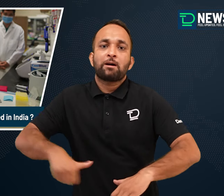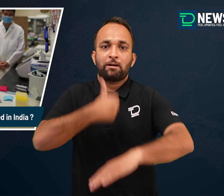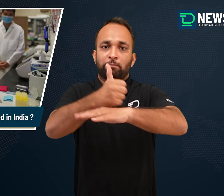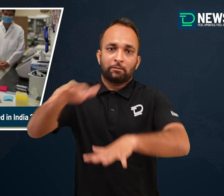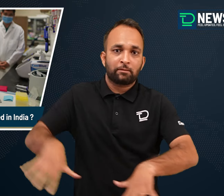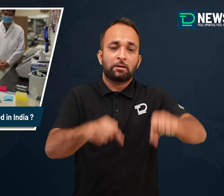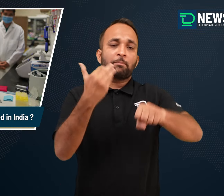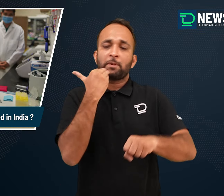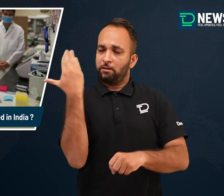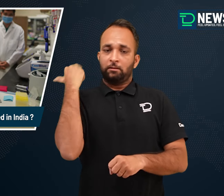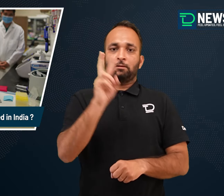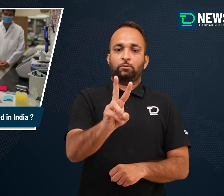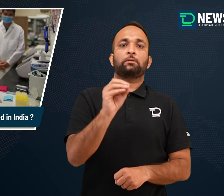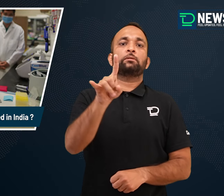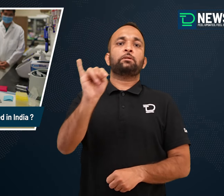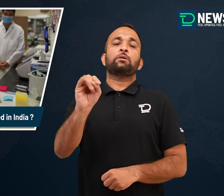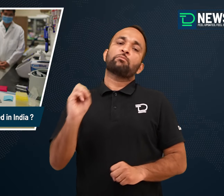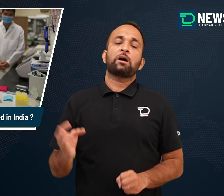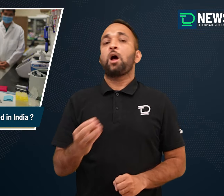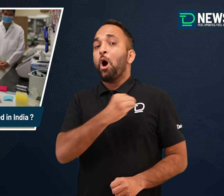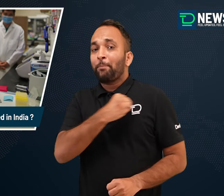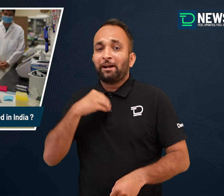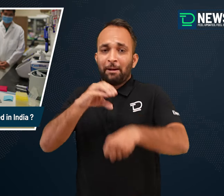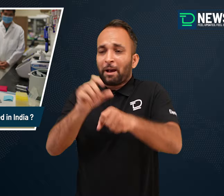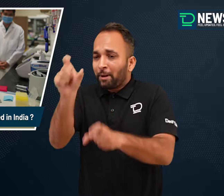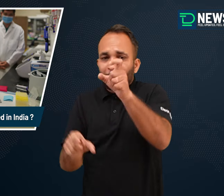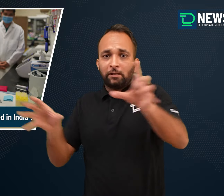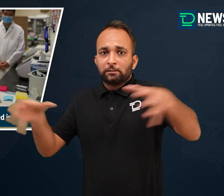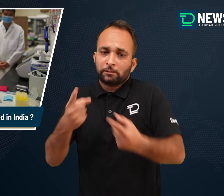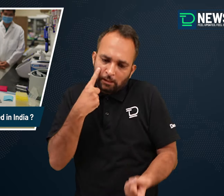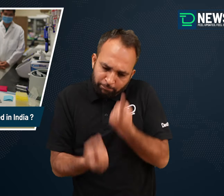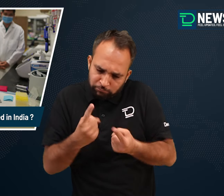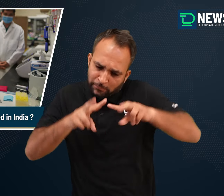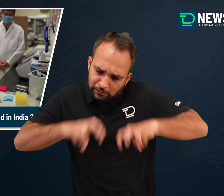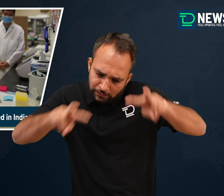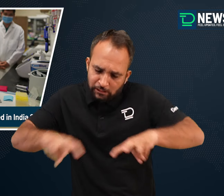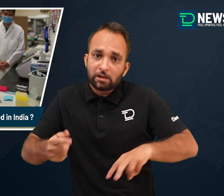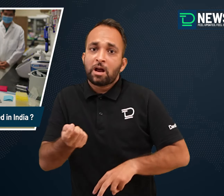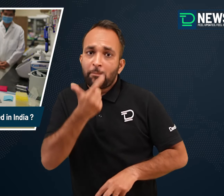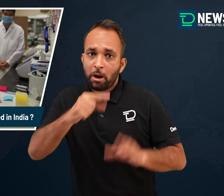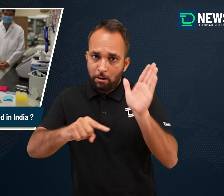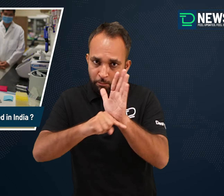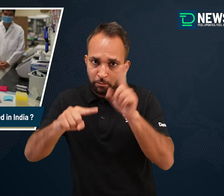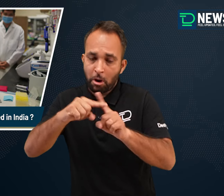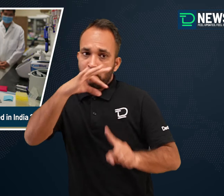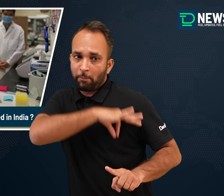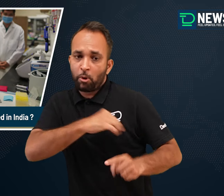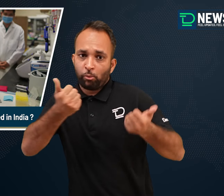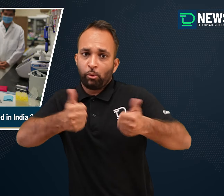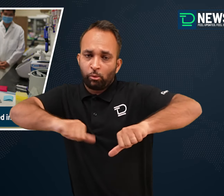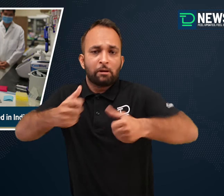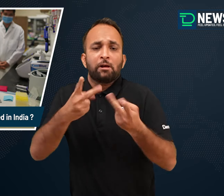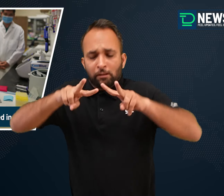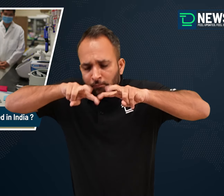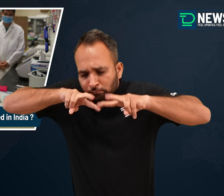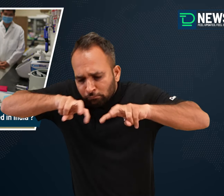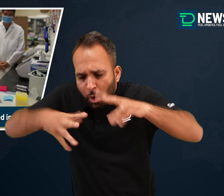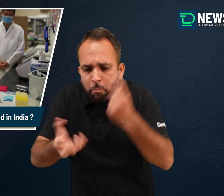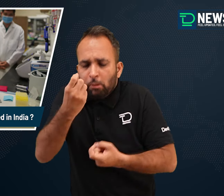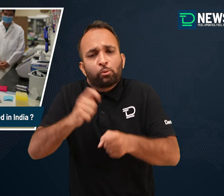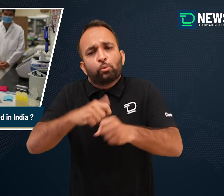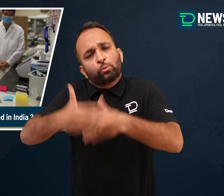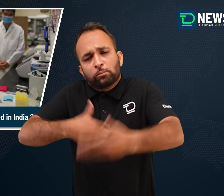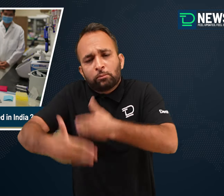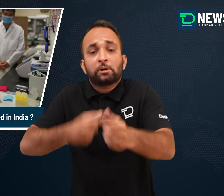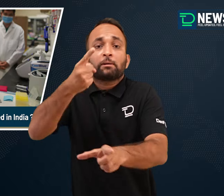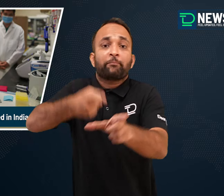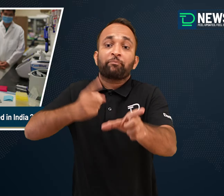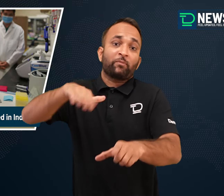The committee was formed in 2016 and the committee aimed to assess the Medical Need, safety, and see how well these drugs work.